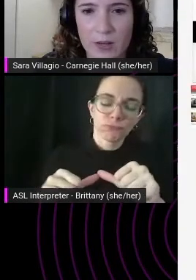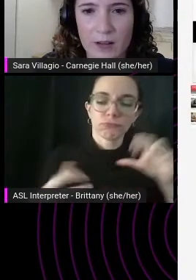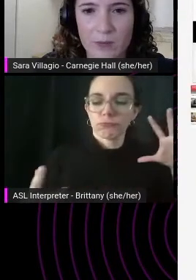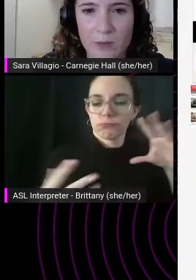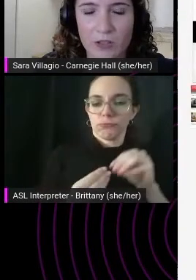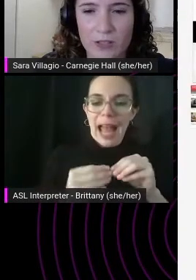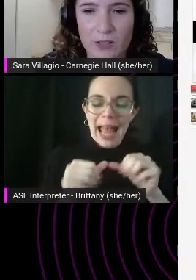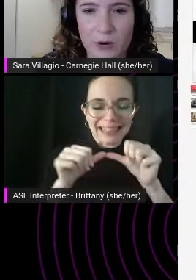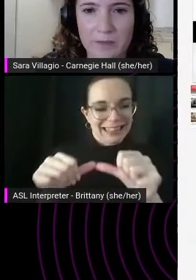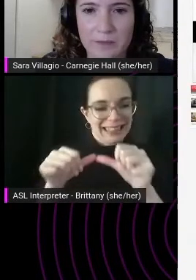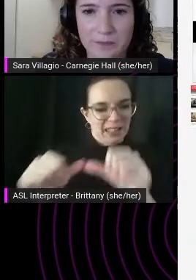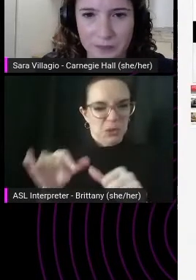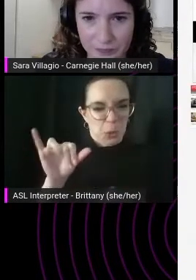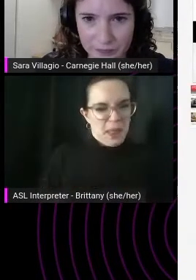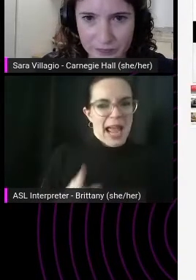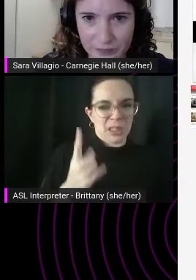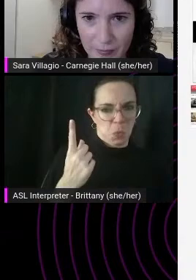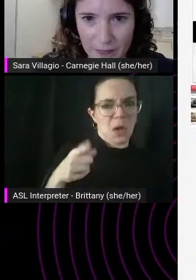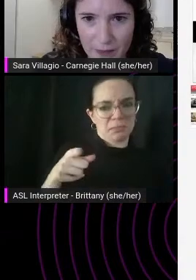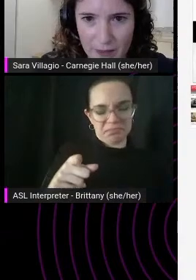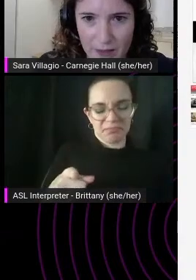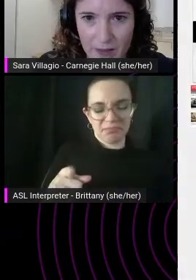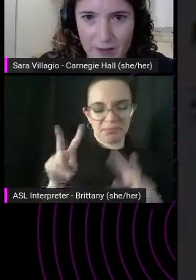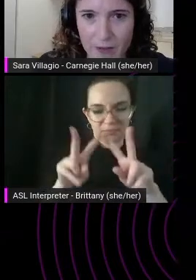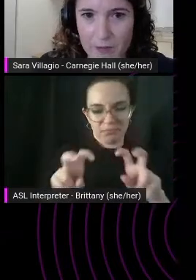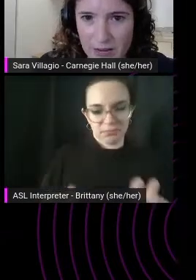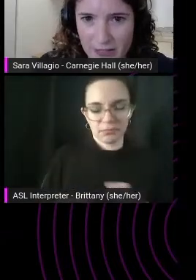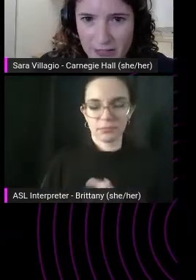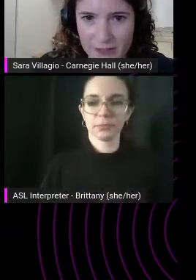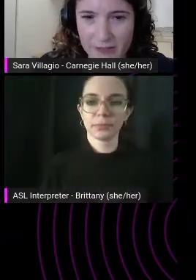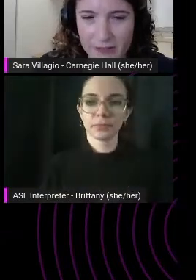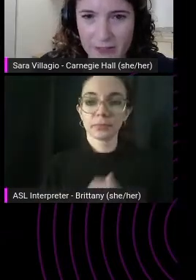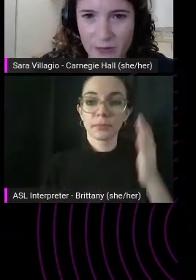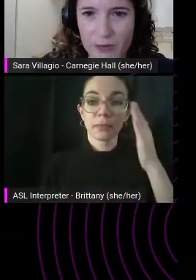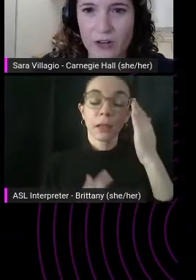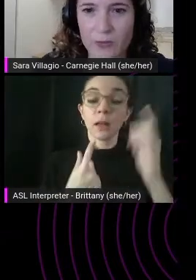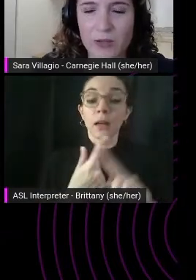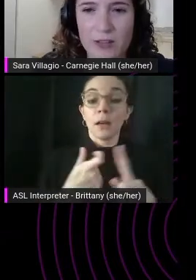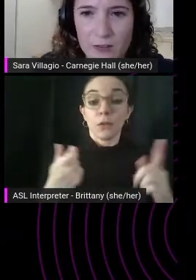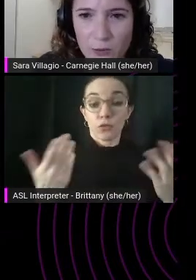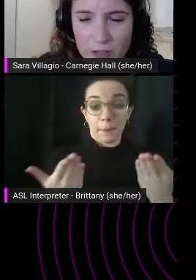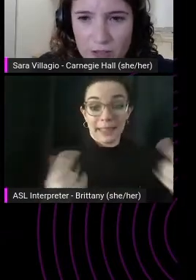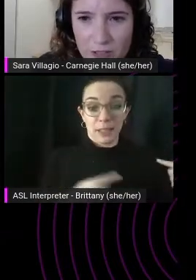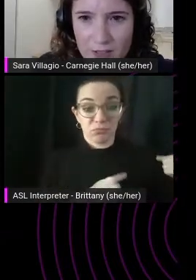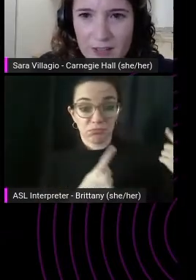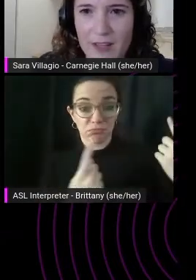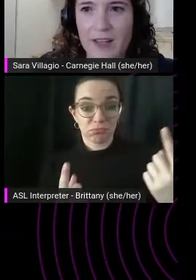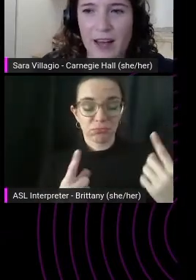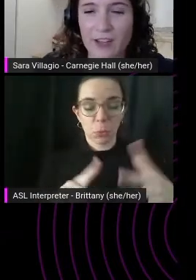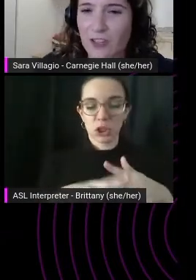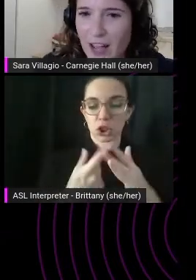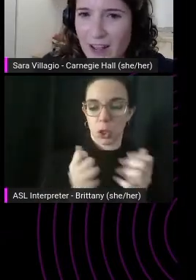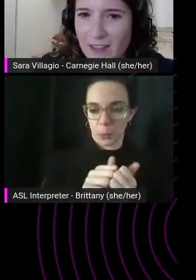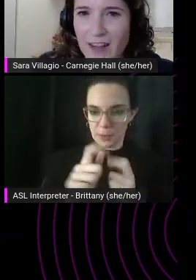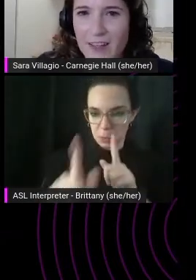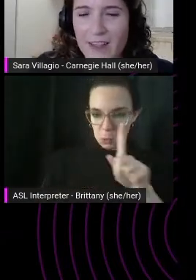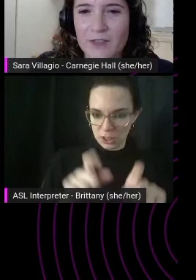that we had when we looked at the brand. From here, we started with a set of questions. I should add that,